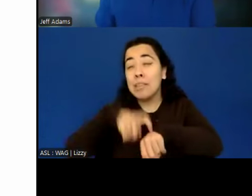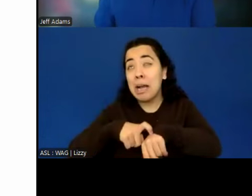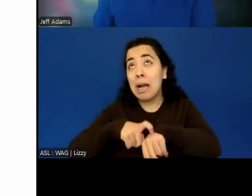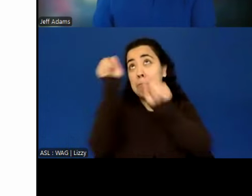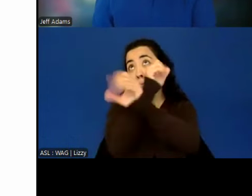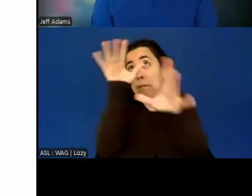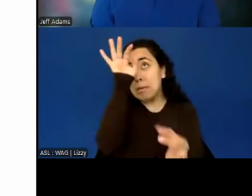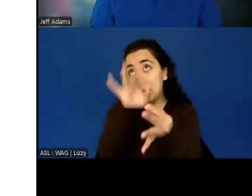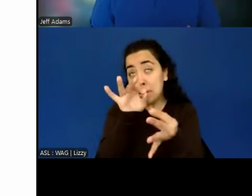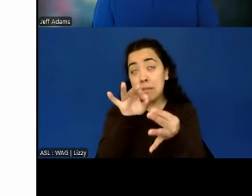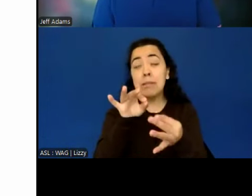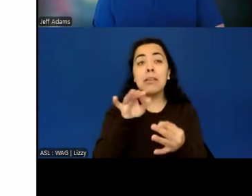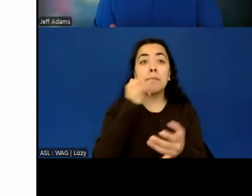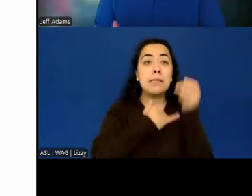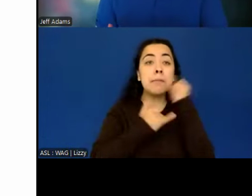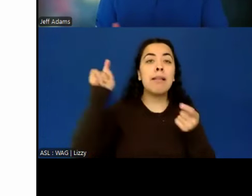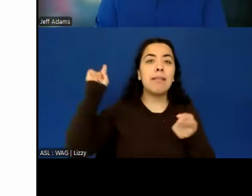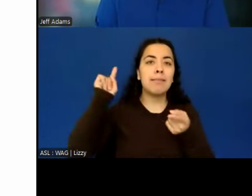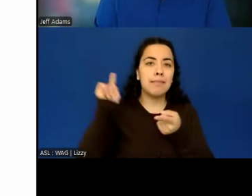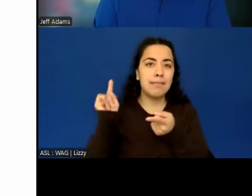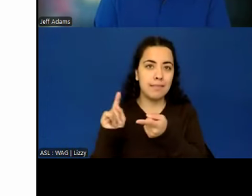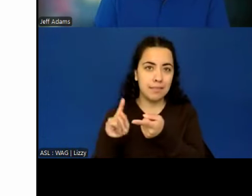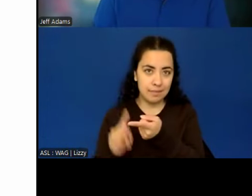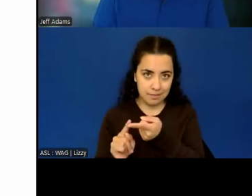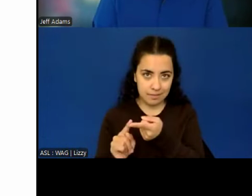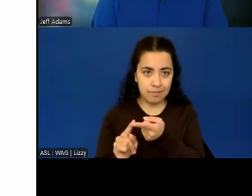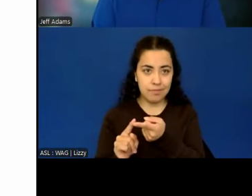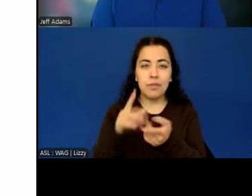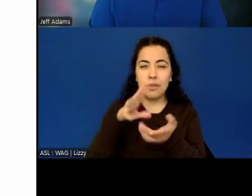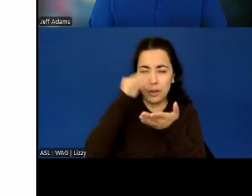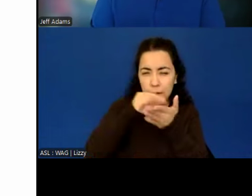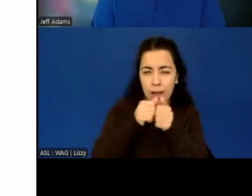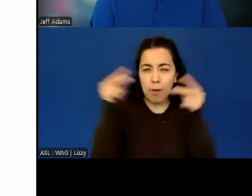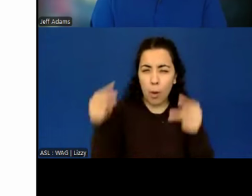aspects of things that you learned, maybe around how to code correctly for privacy, code correctly